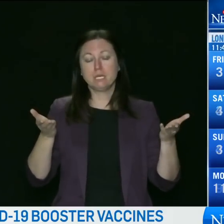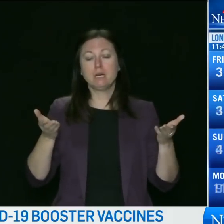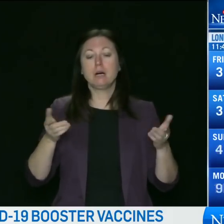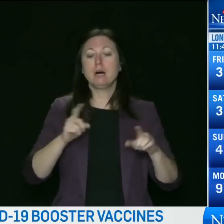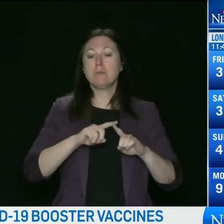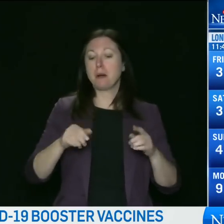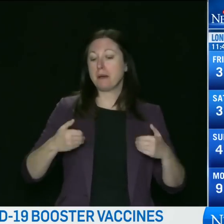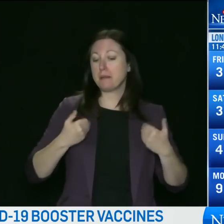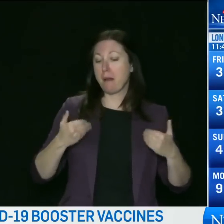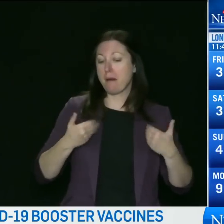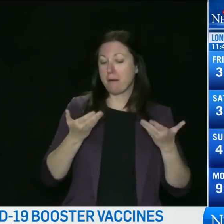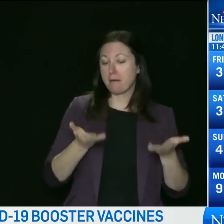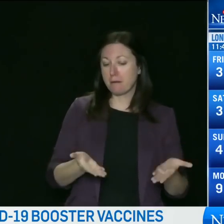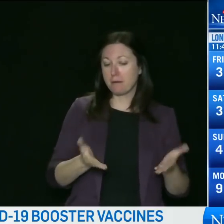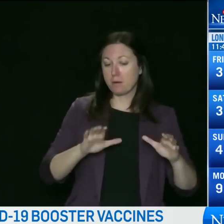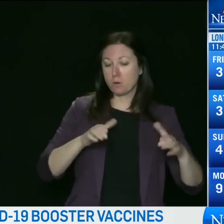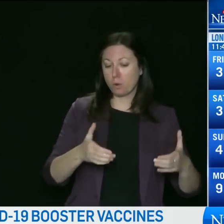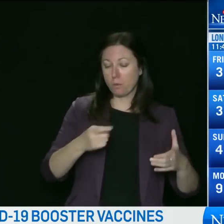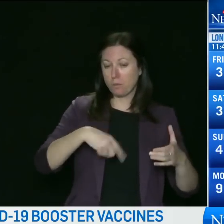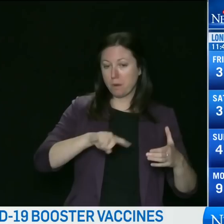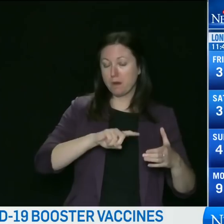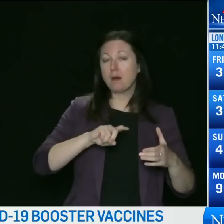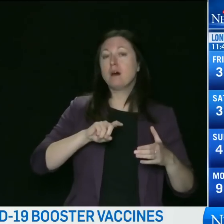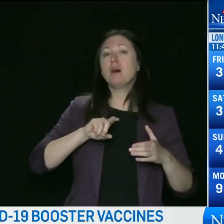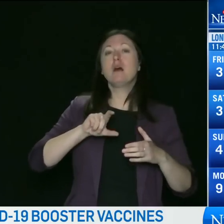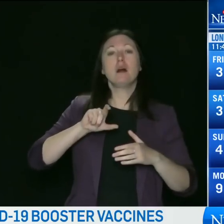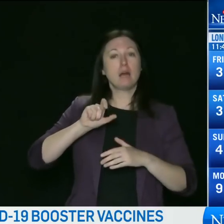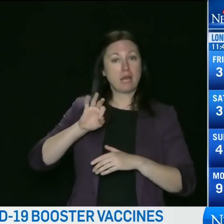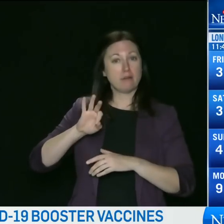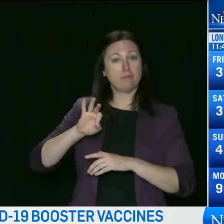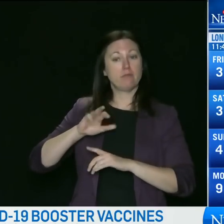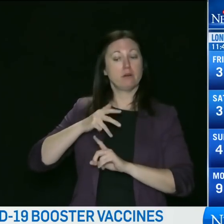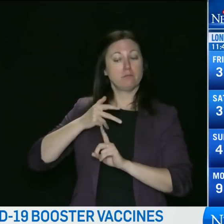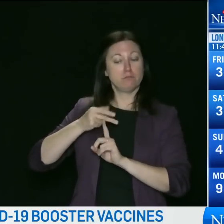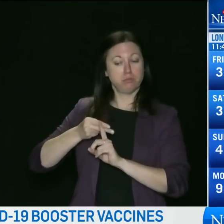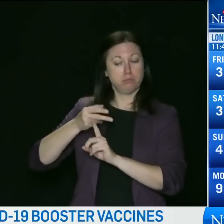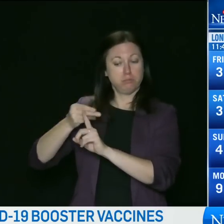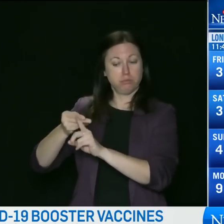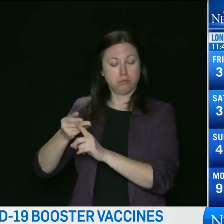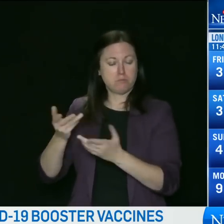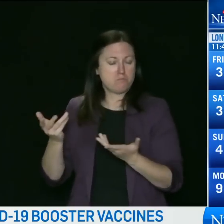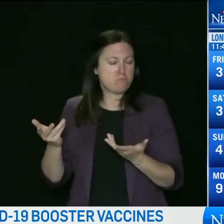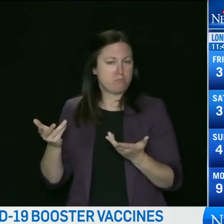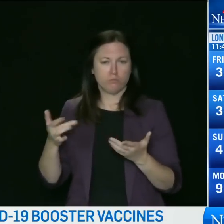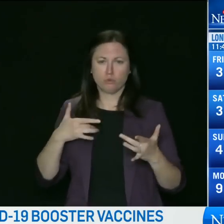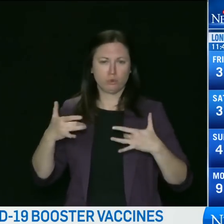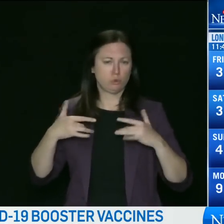TAKEN INTO ACCOUNT. SO MODERNA VERSUS PFIZER.